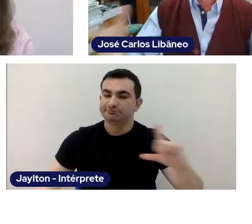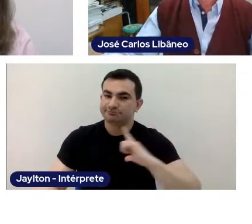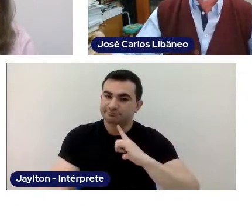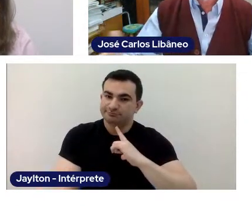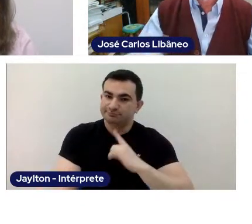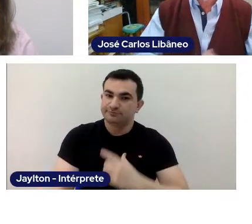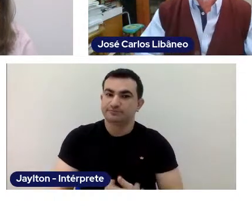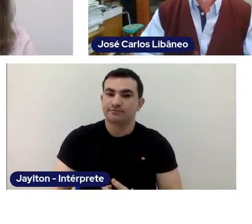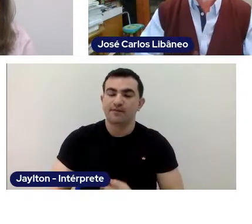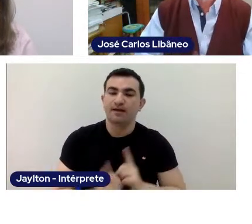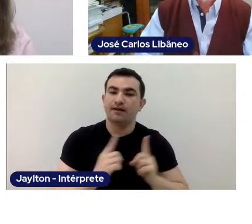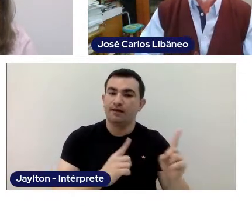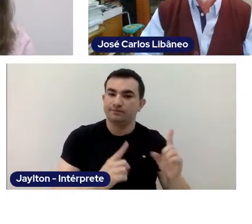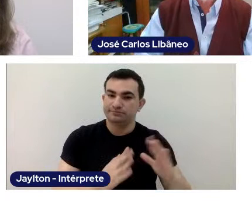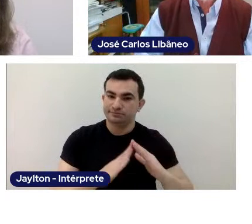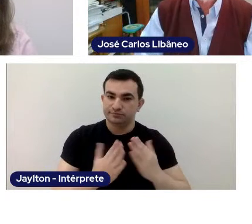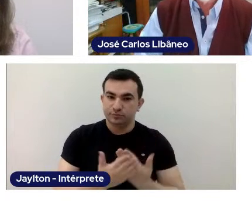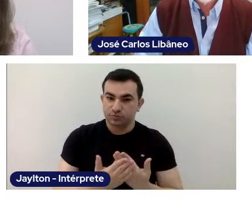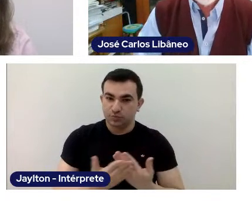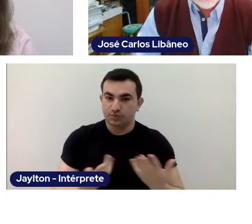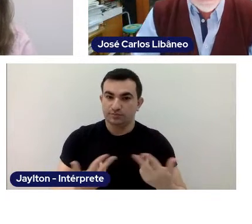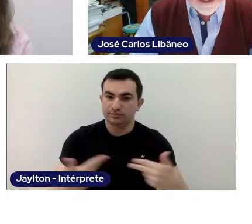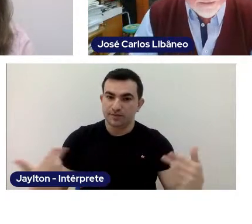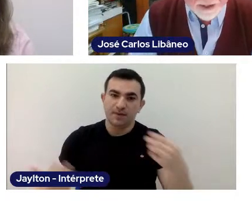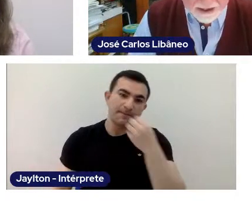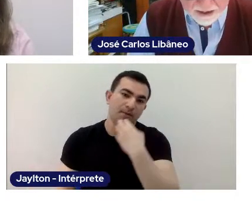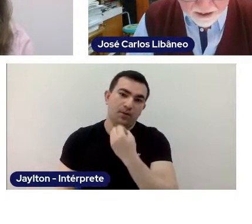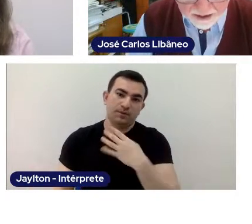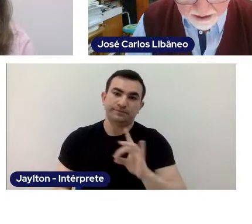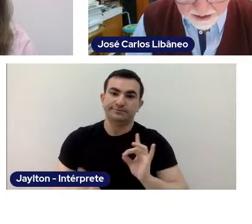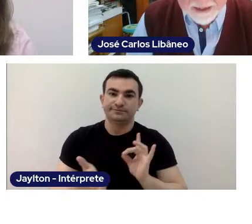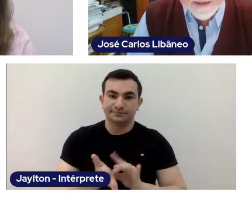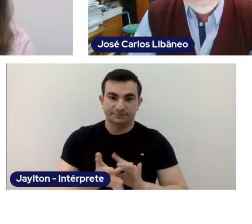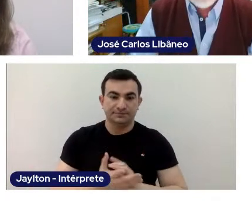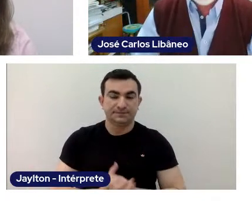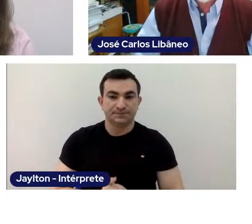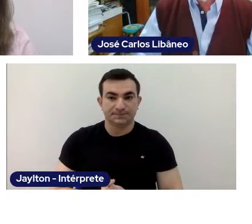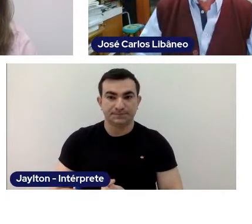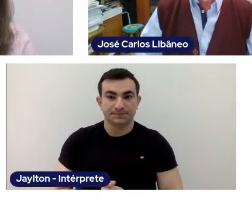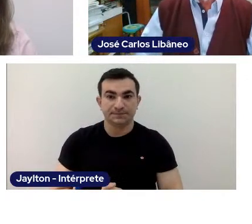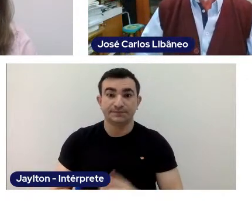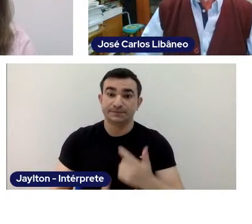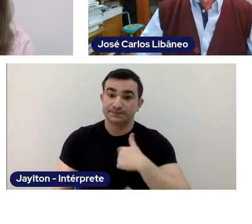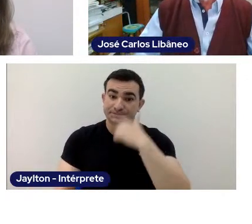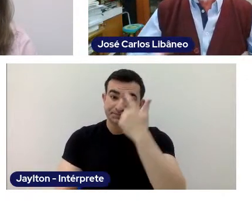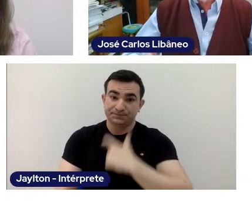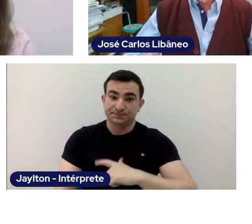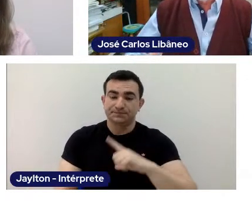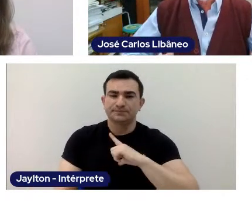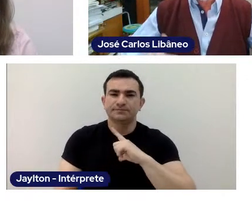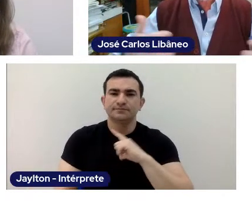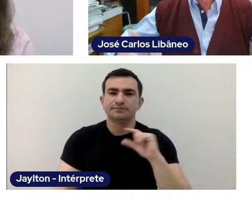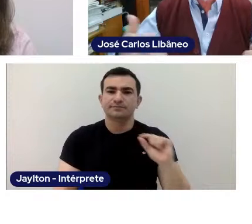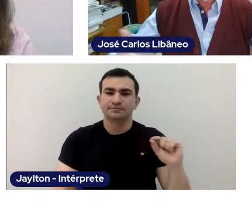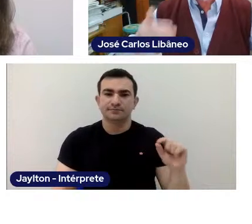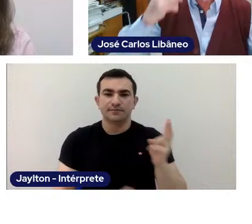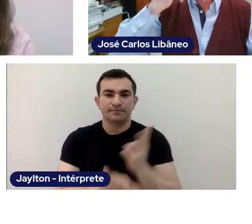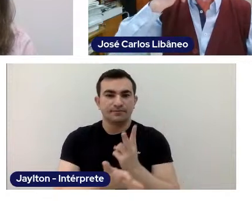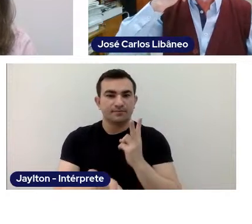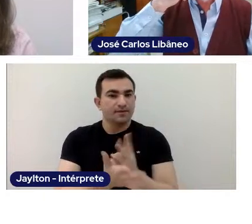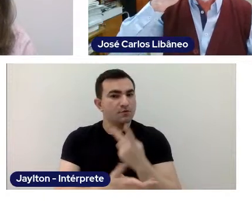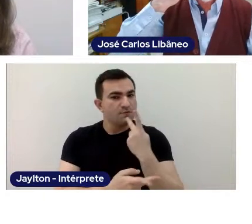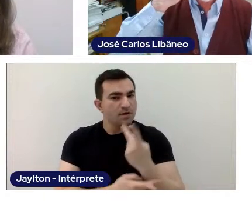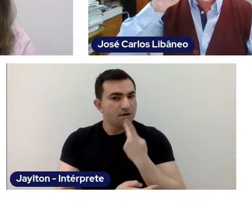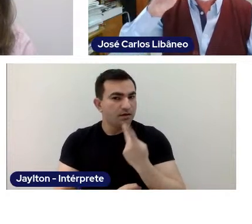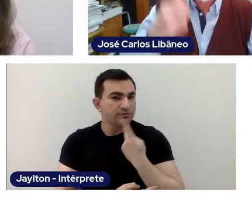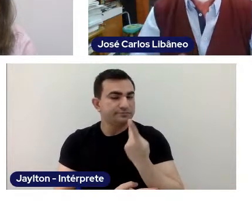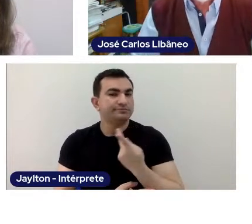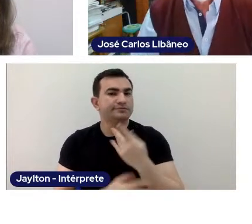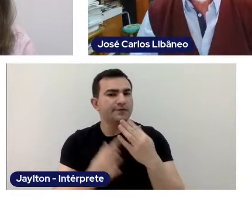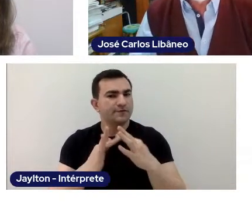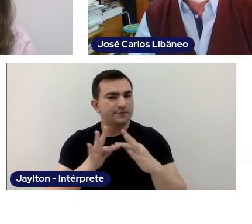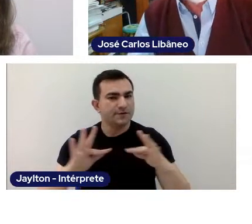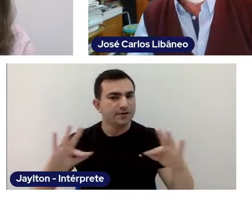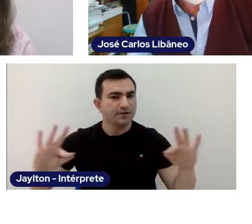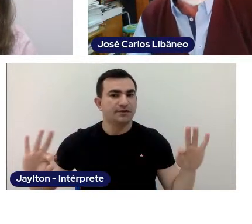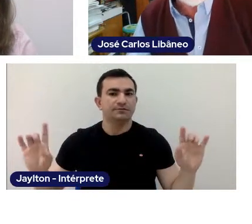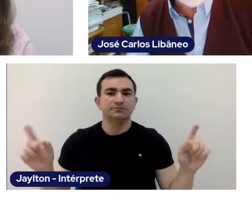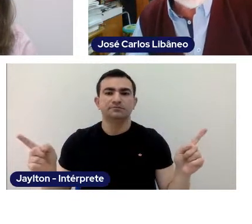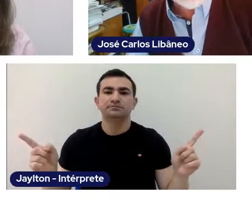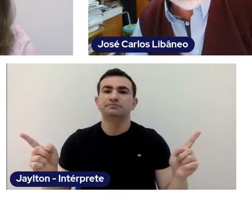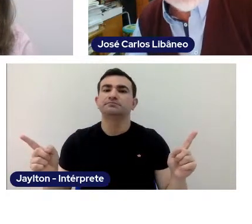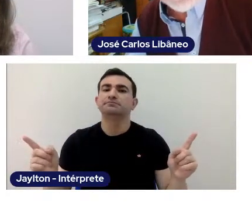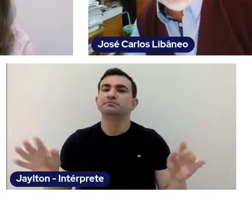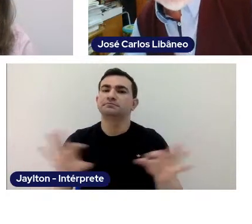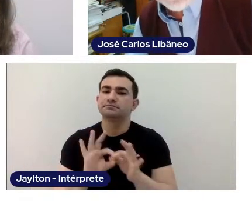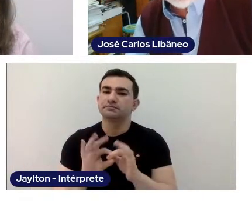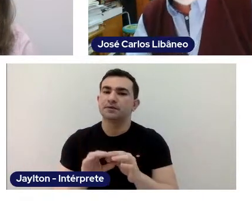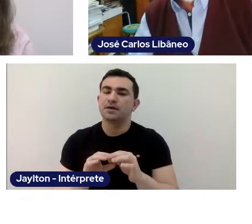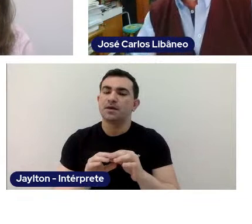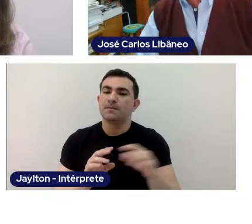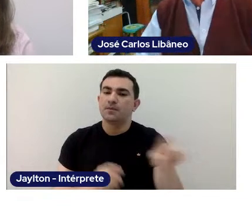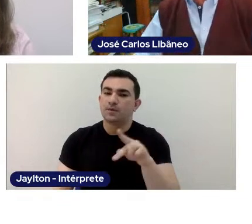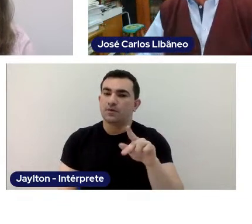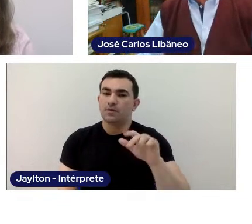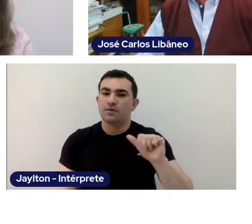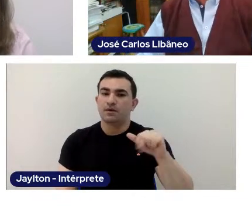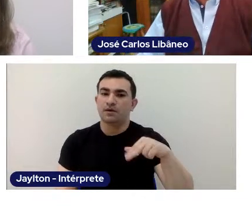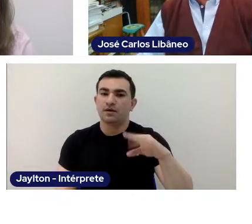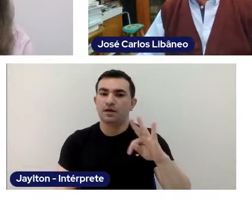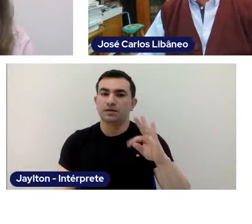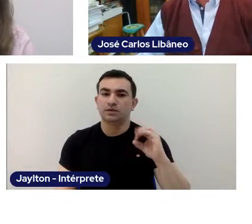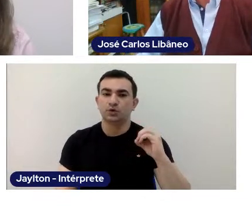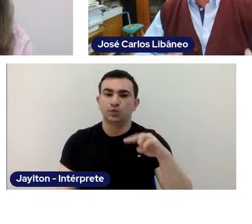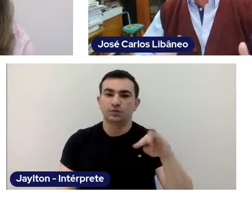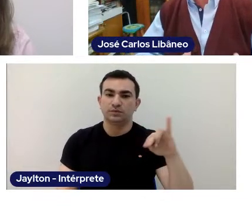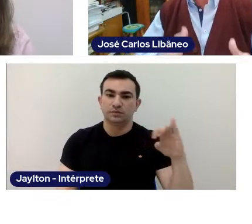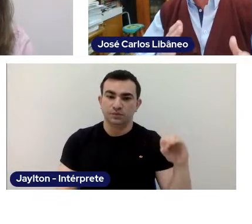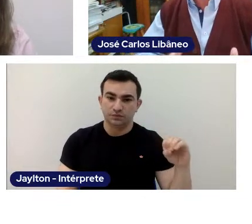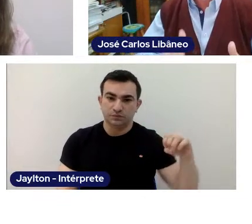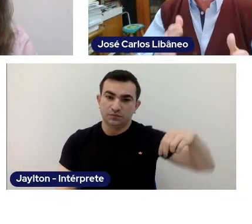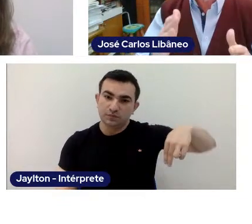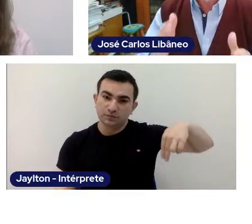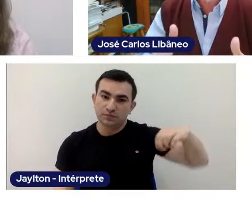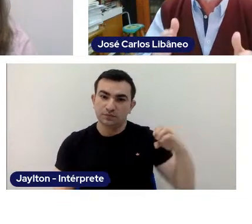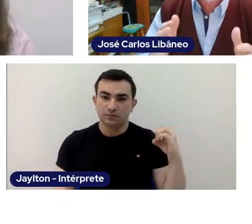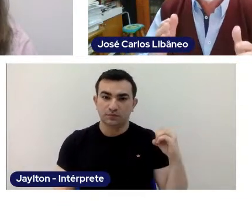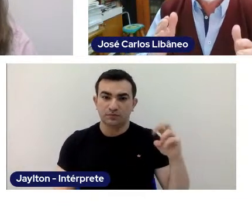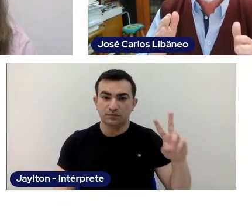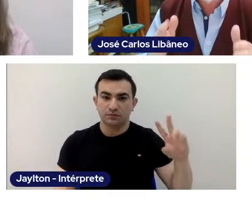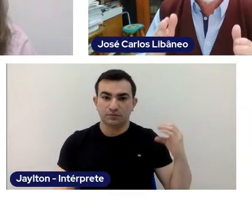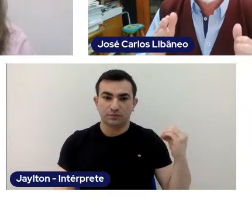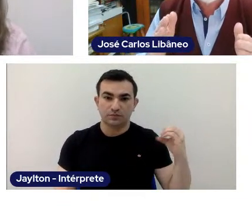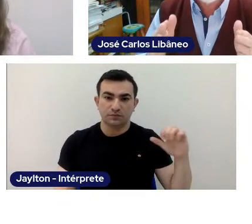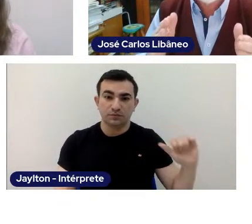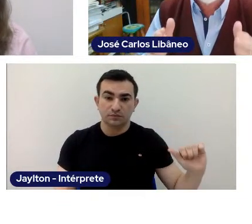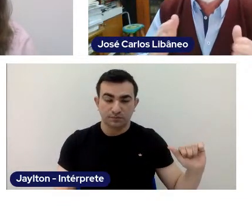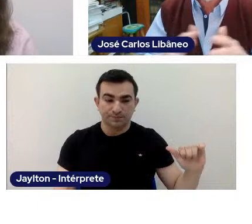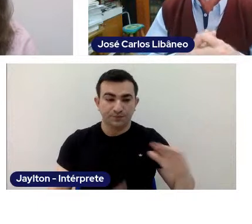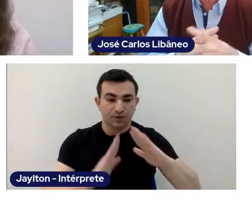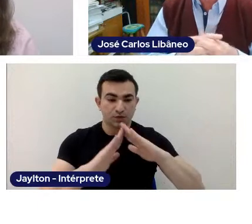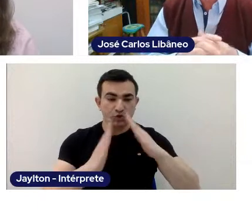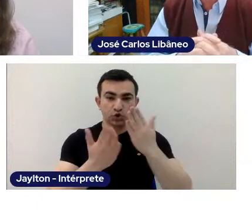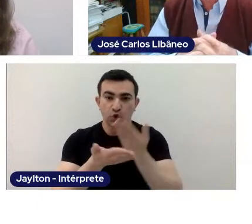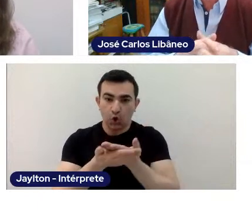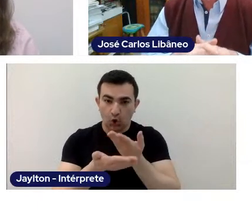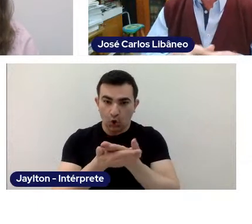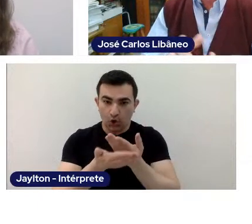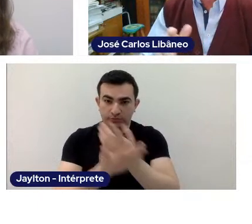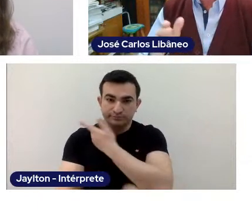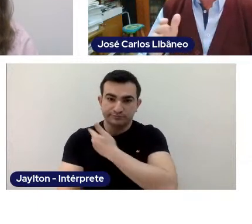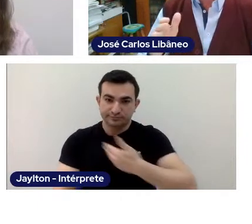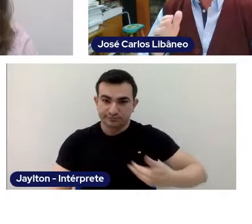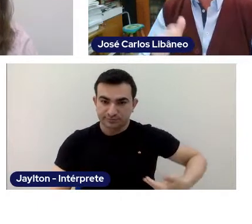and in schools spaces, what a great thing, right? Well, I am always mentioning a quote from professor Antônio Nóvoa that goes like this: "Public schools walk in two different paces: